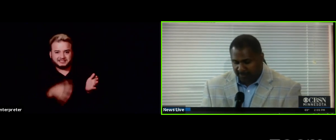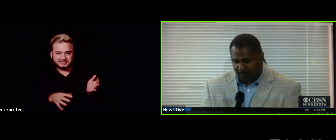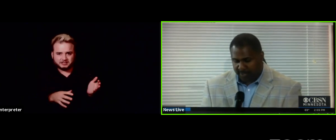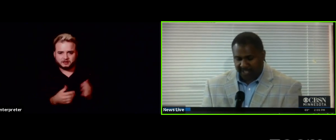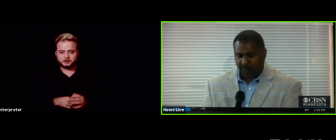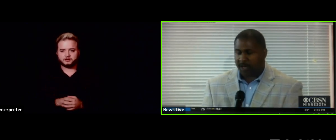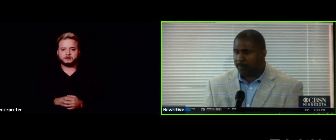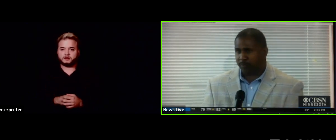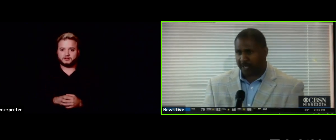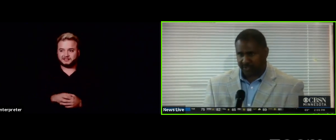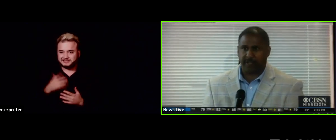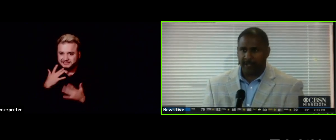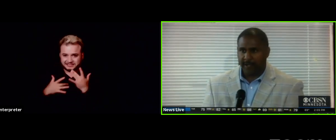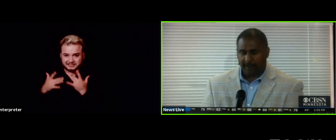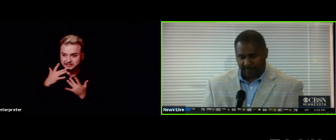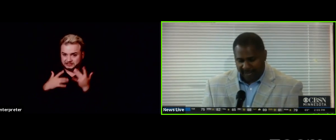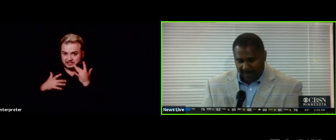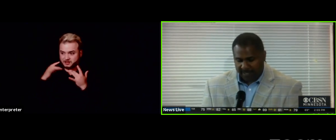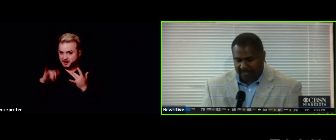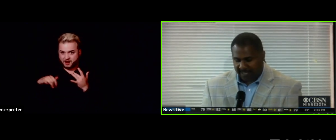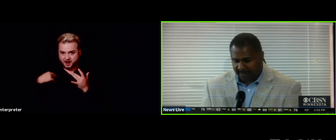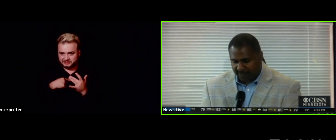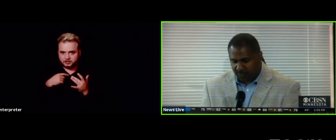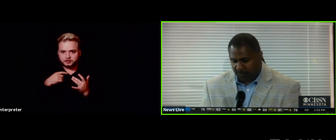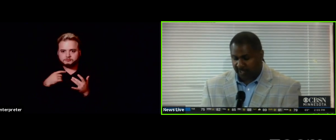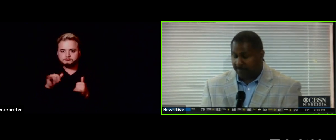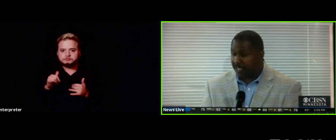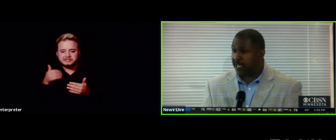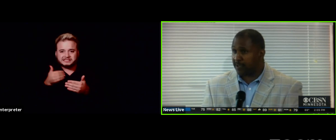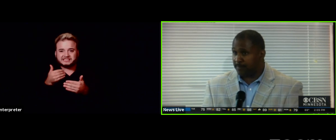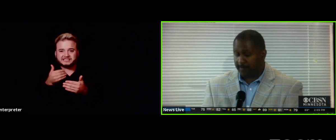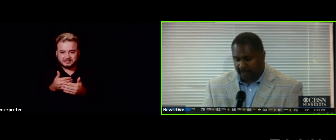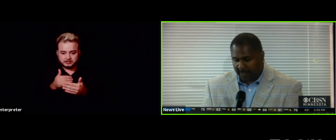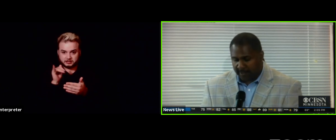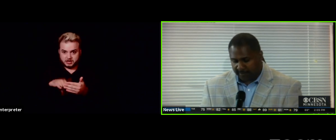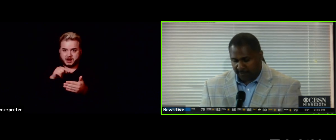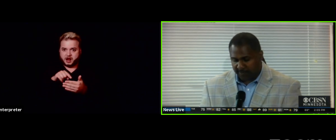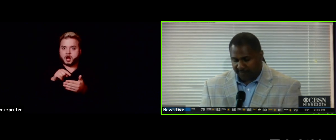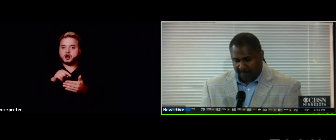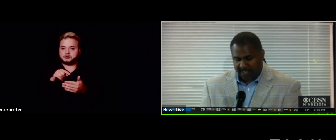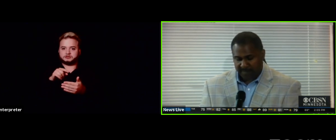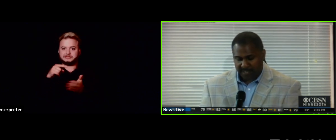brings incredible pressure on families and individuals with limited income. Those families,